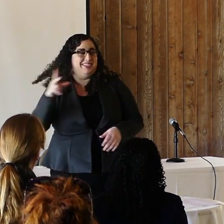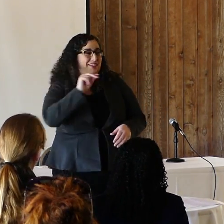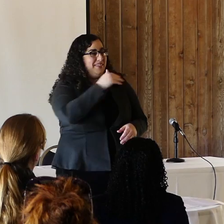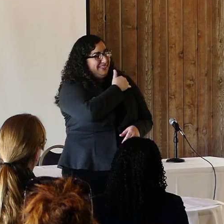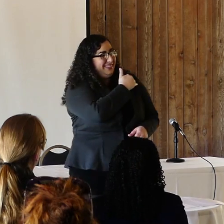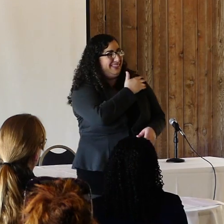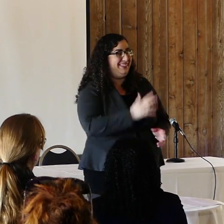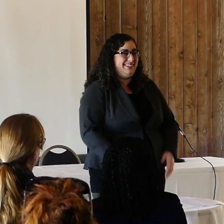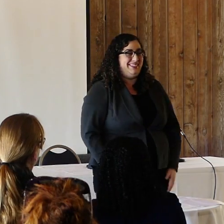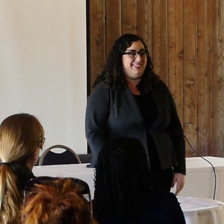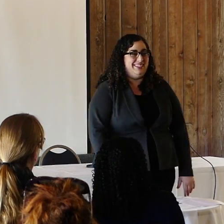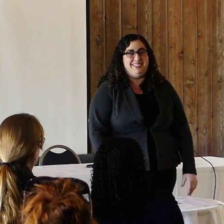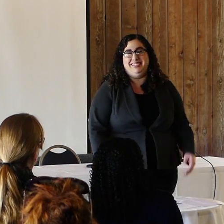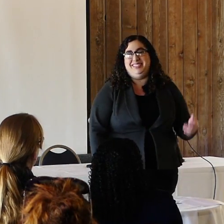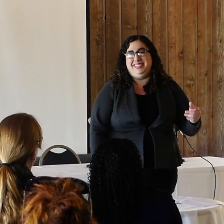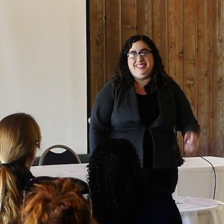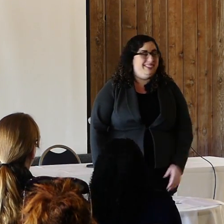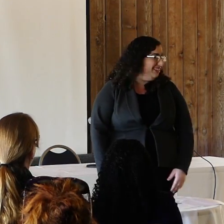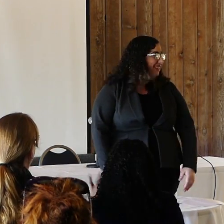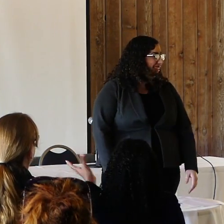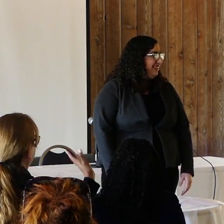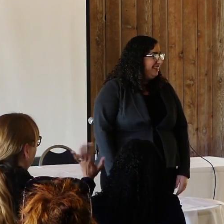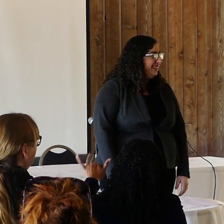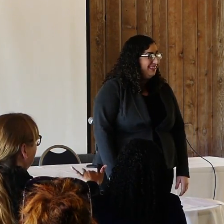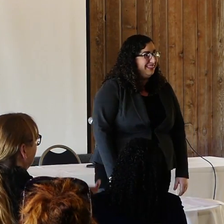Or sometimes not too lightly, be cause we feel it's a fly on our shoulder.